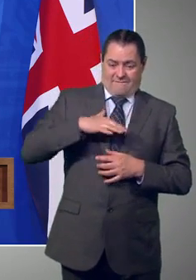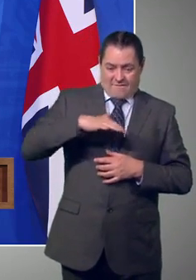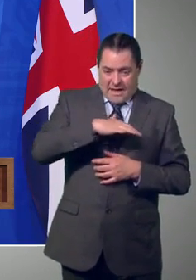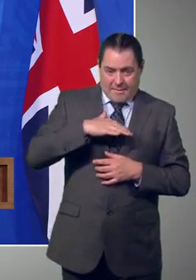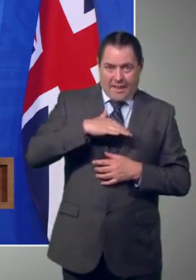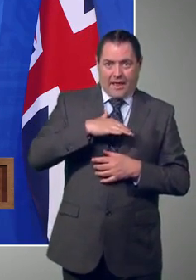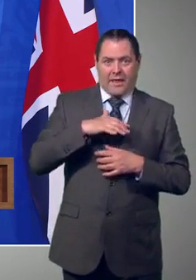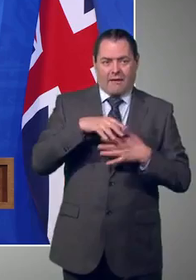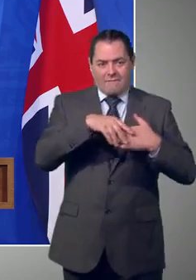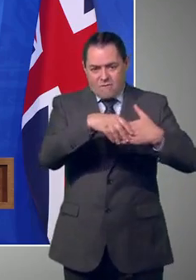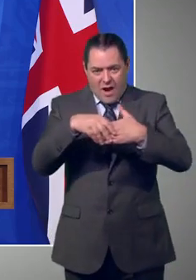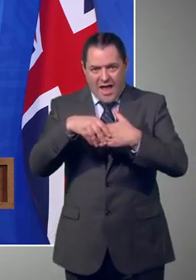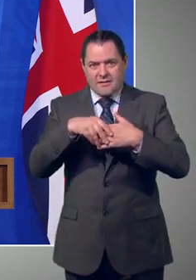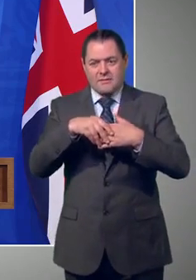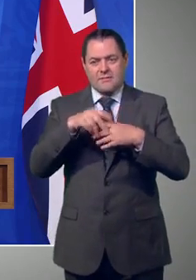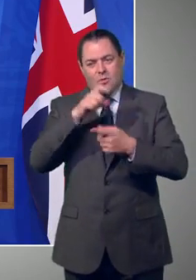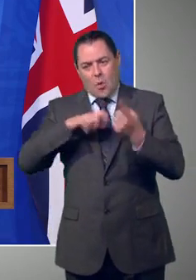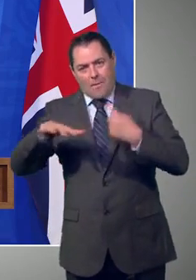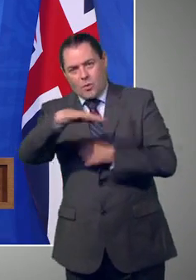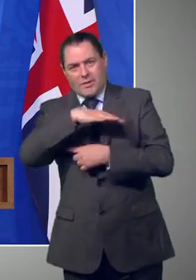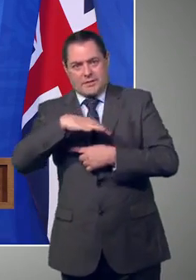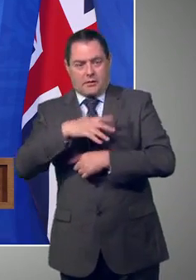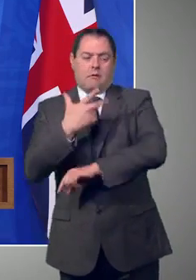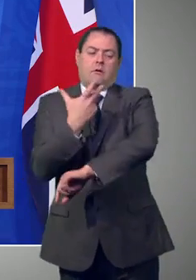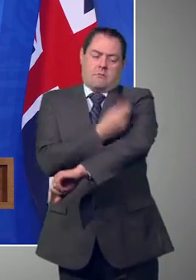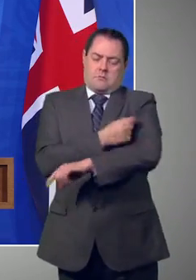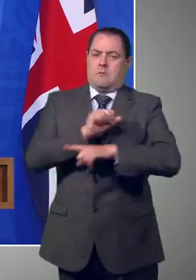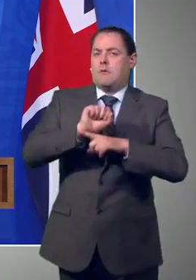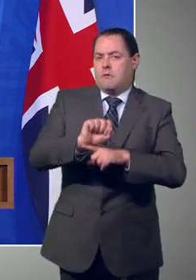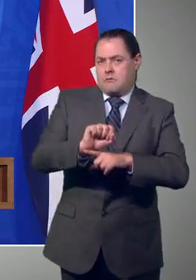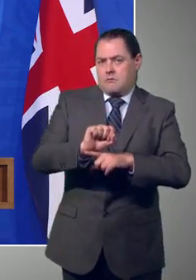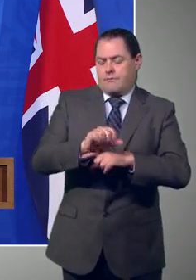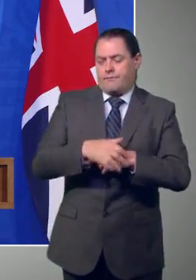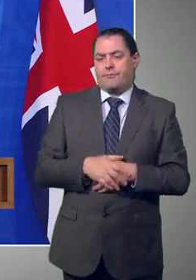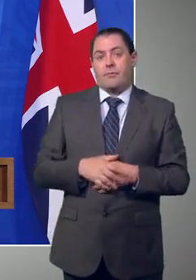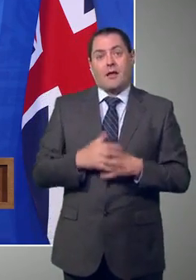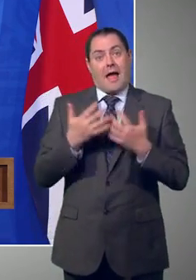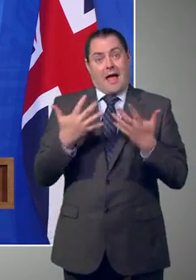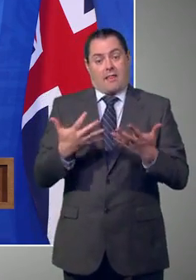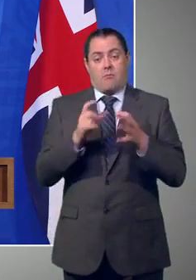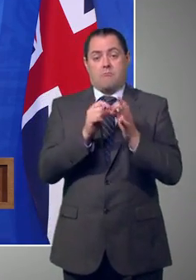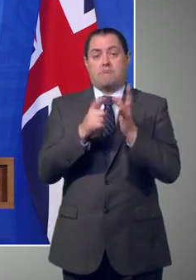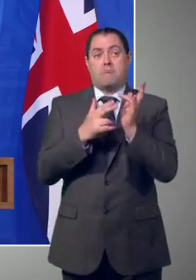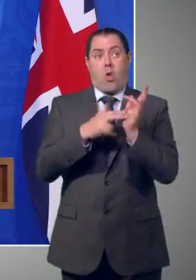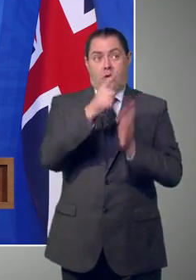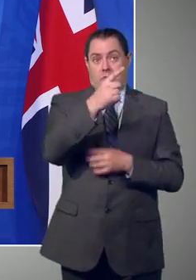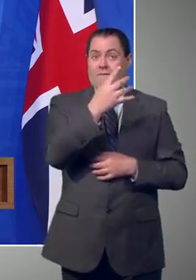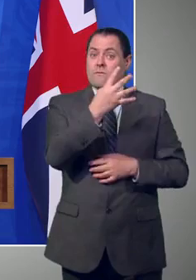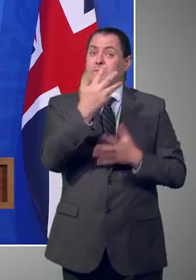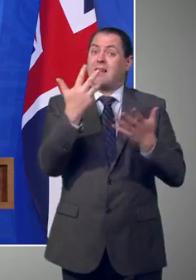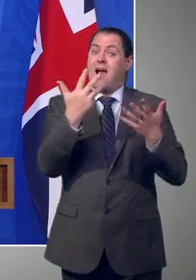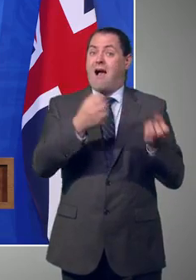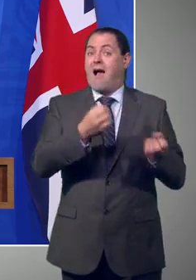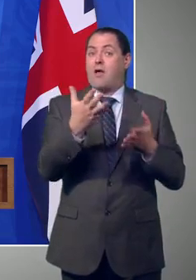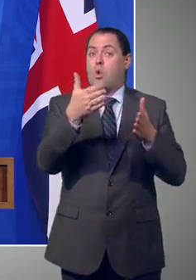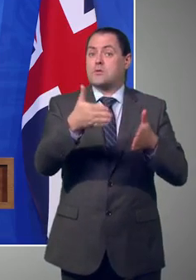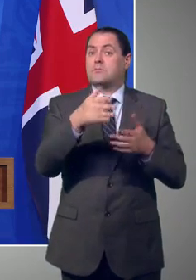jabs of the forty-nine people who are in hospital with COVID